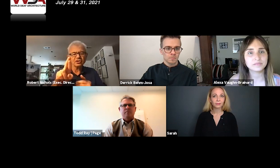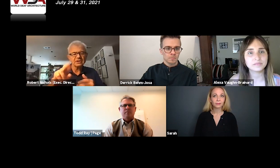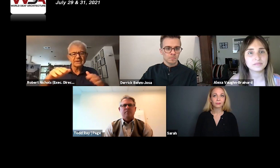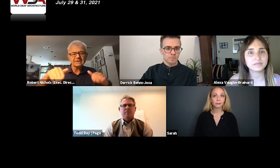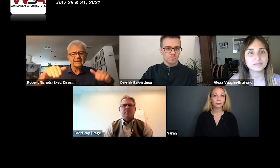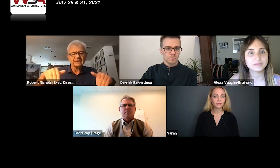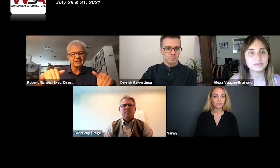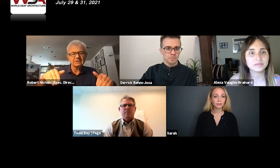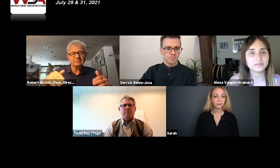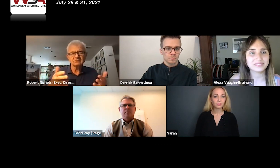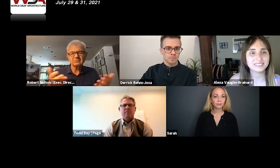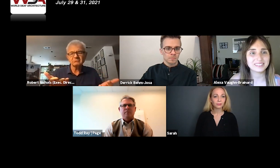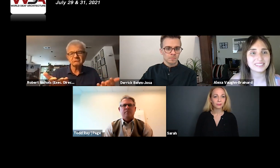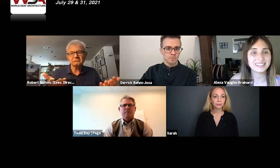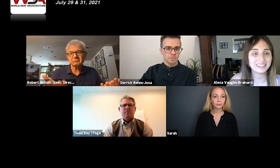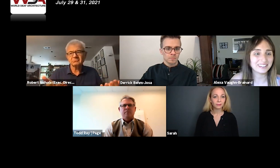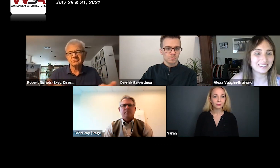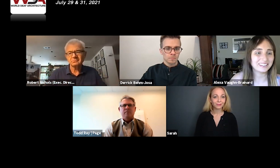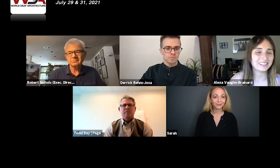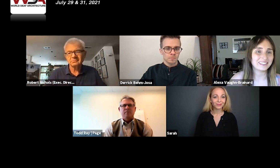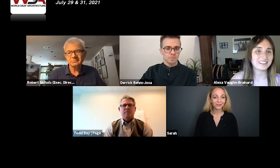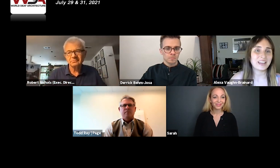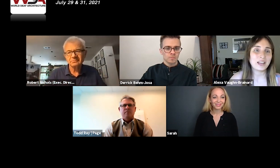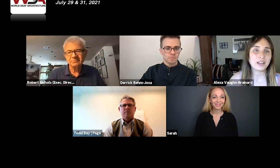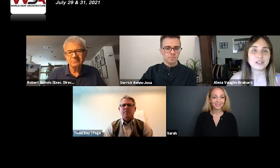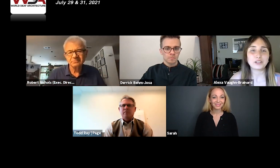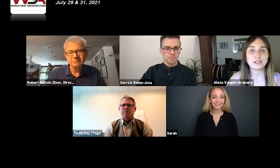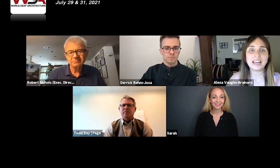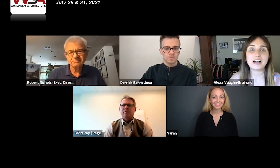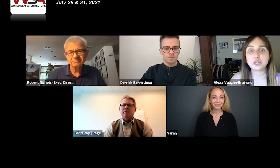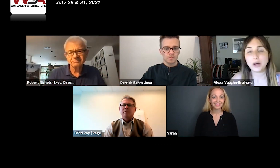Yeah, so I guess I can answer that.